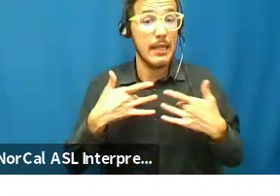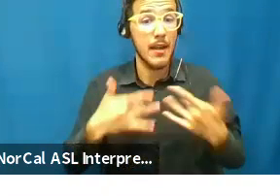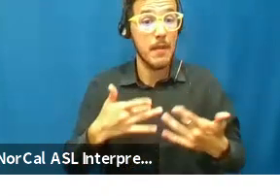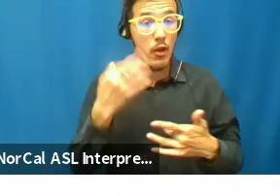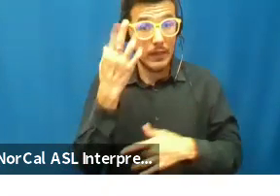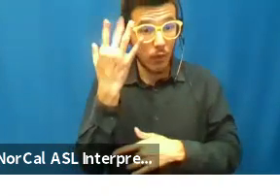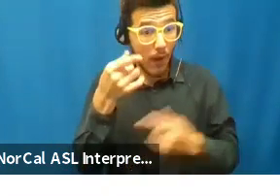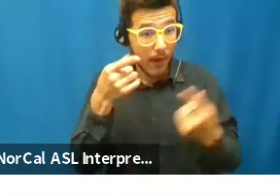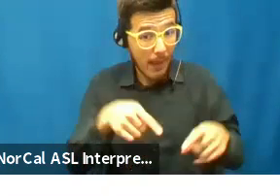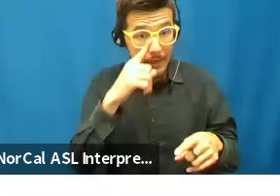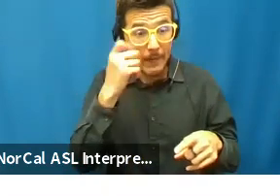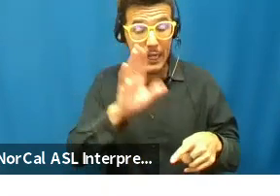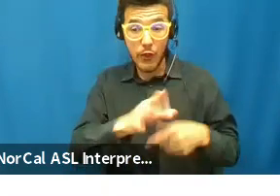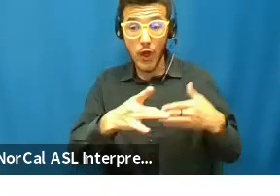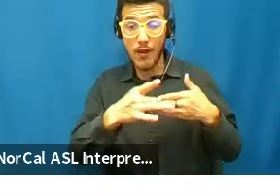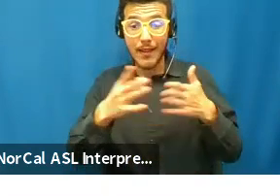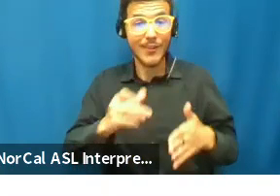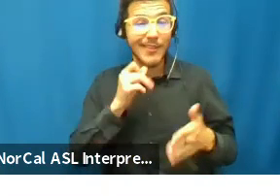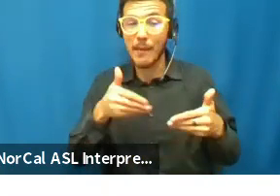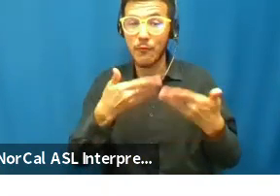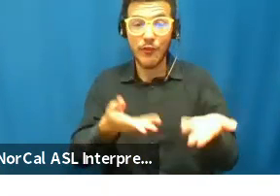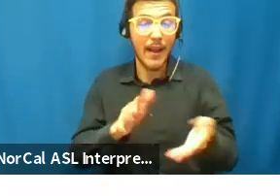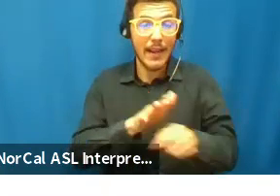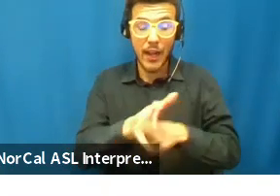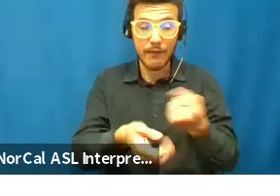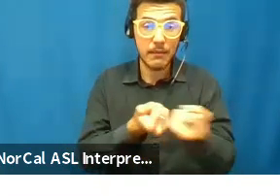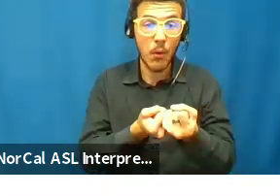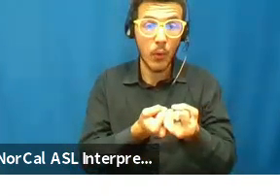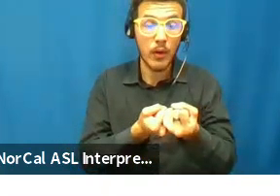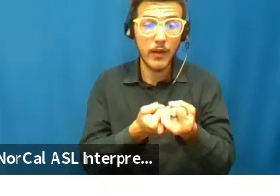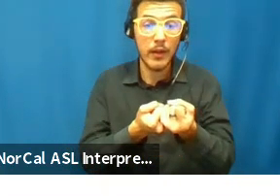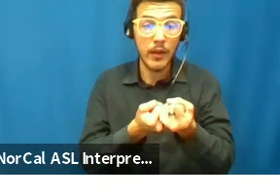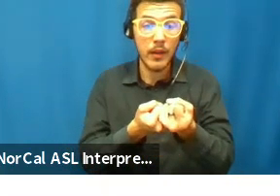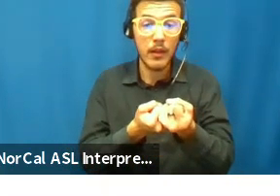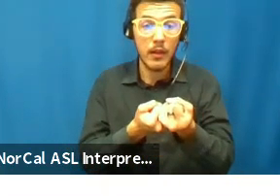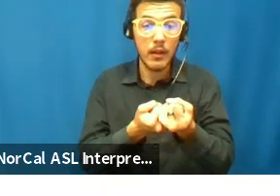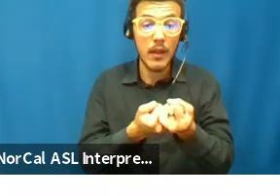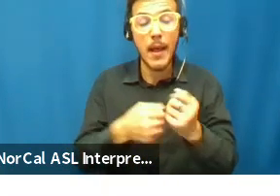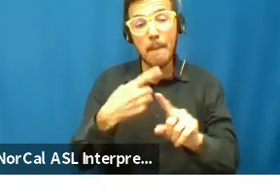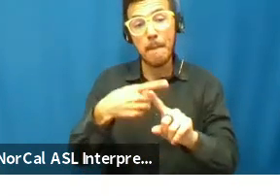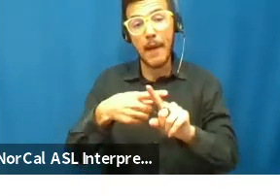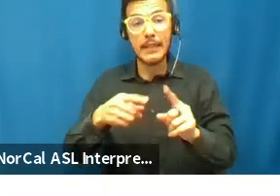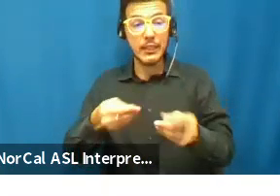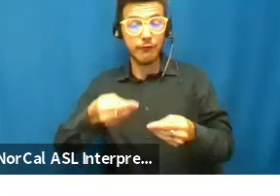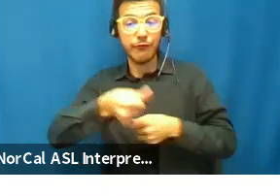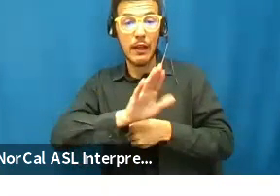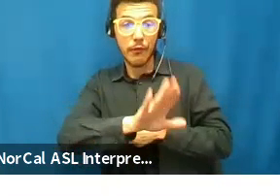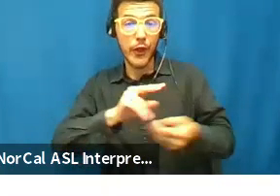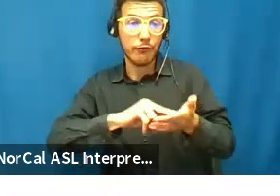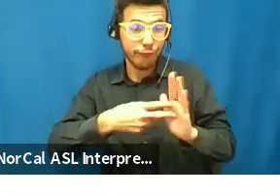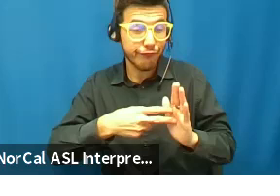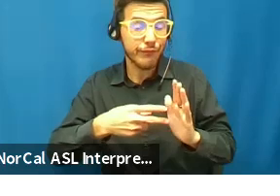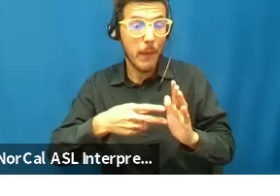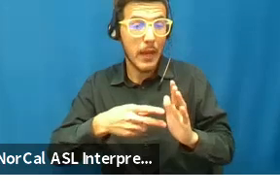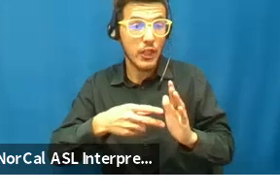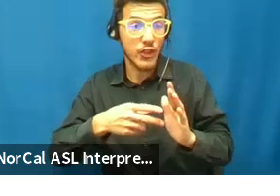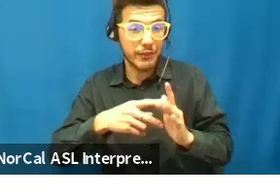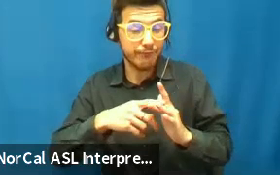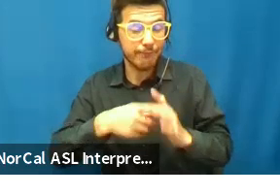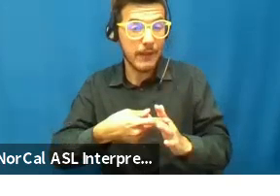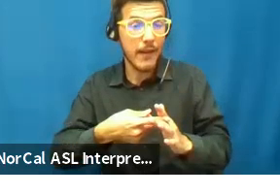leadership, and to fund these initiatives. There also was competing priorities. So,